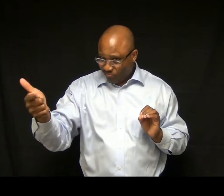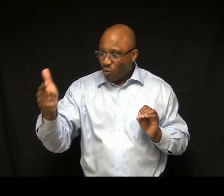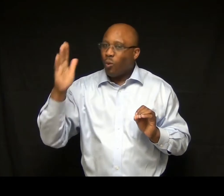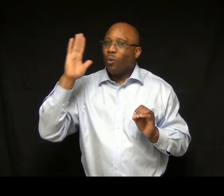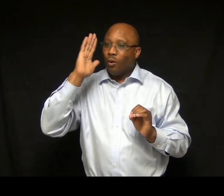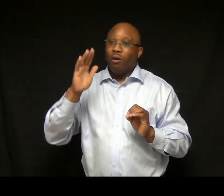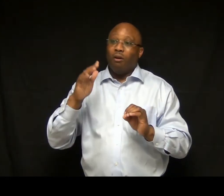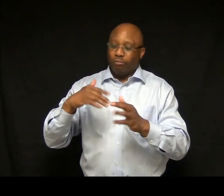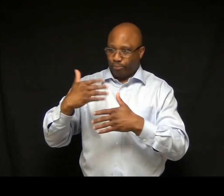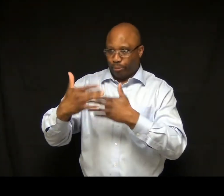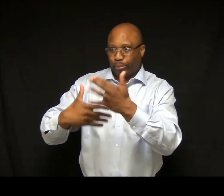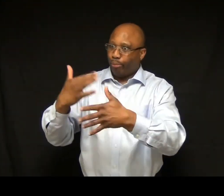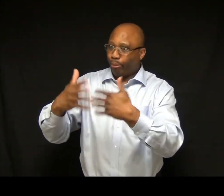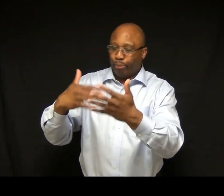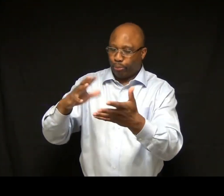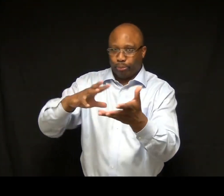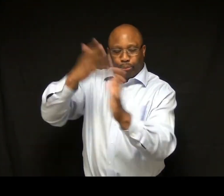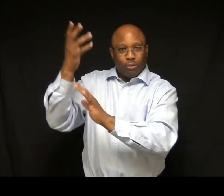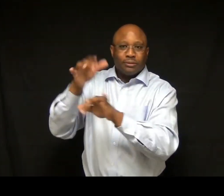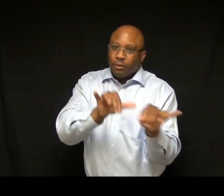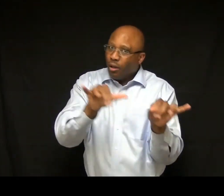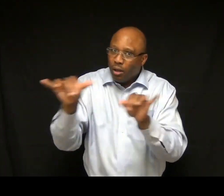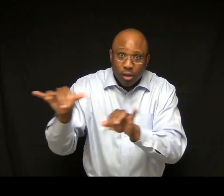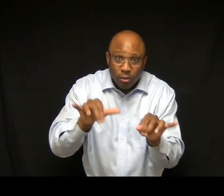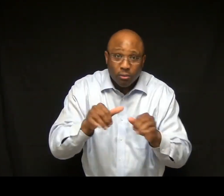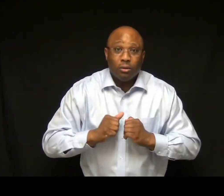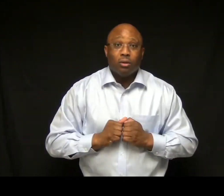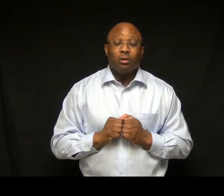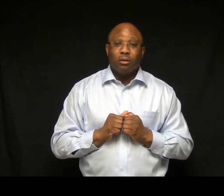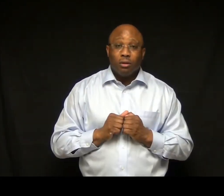for bullies as well.